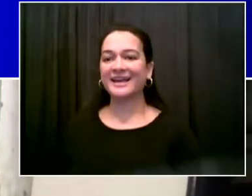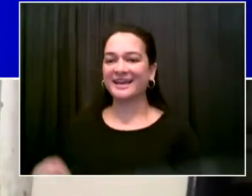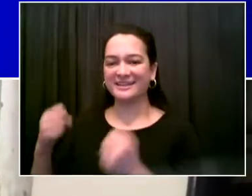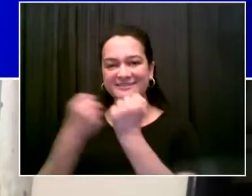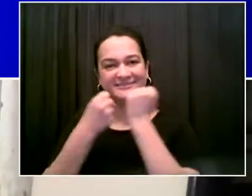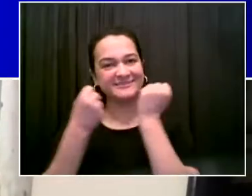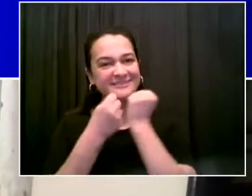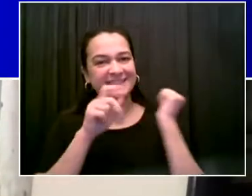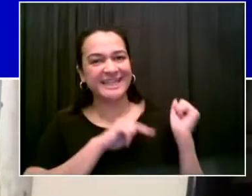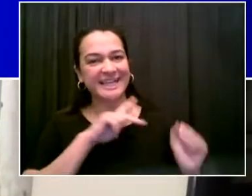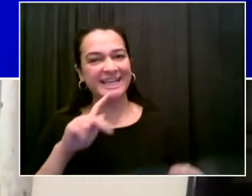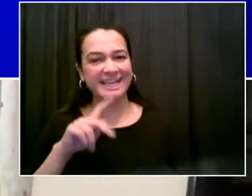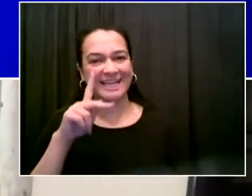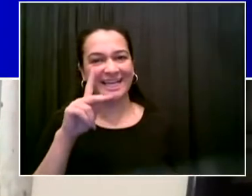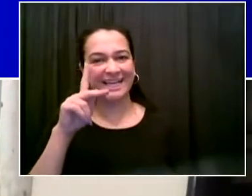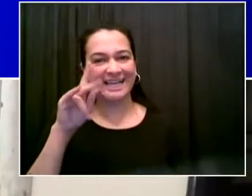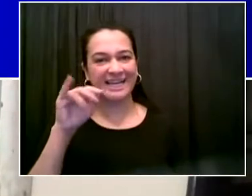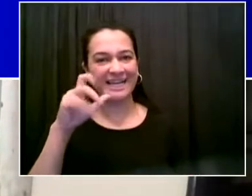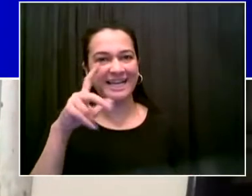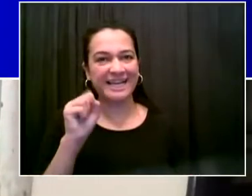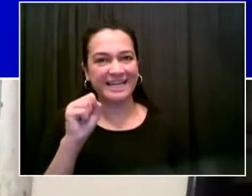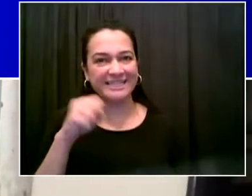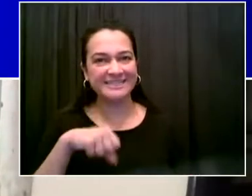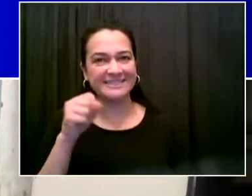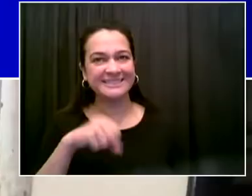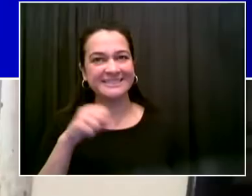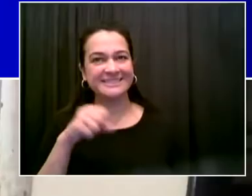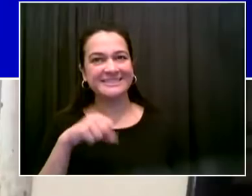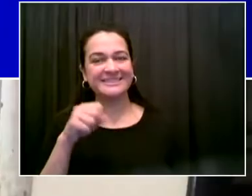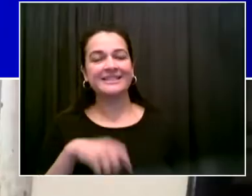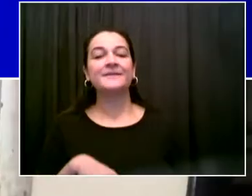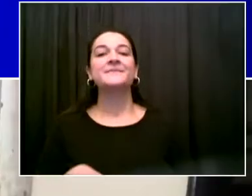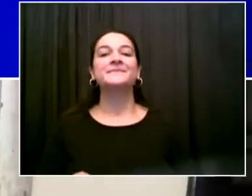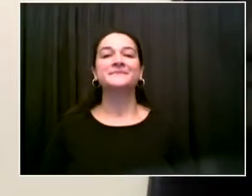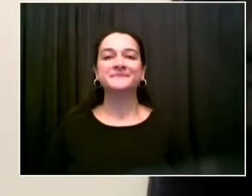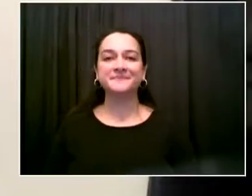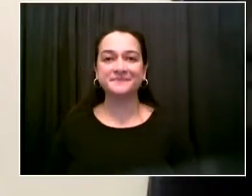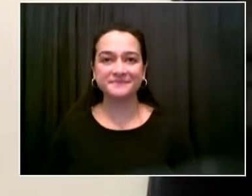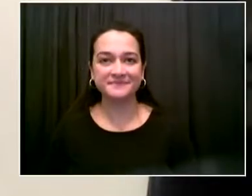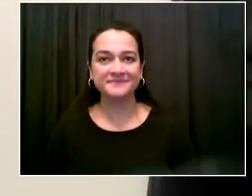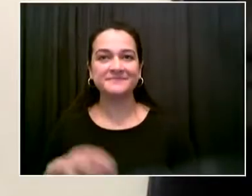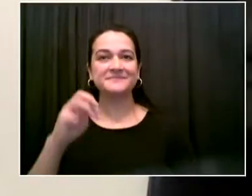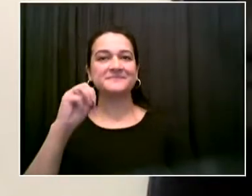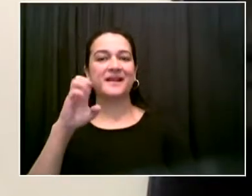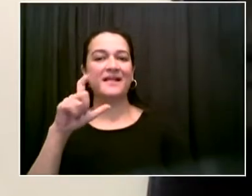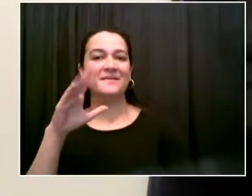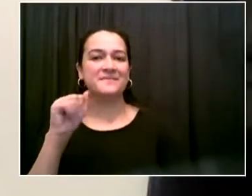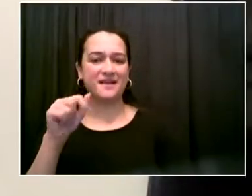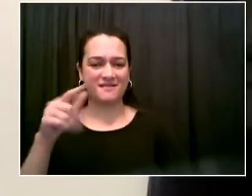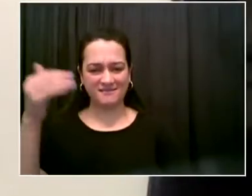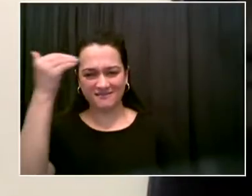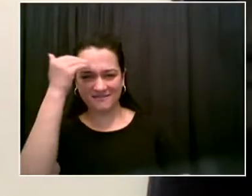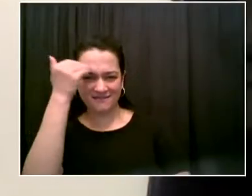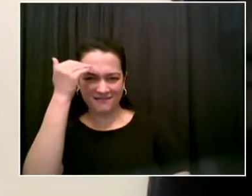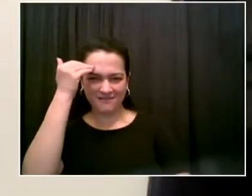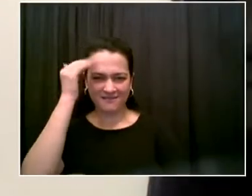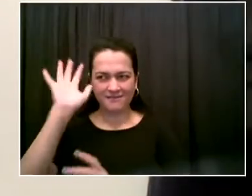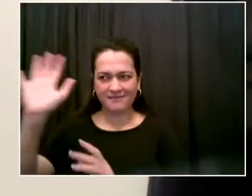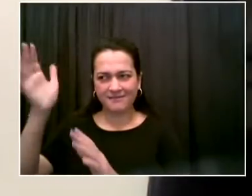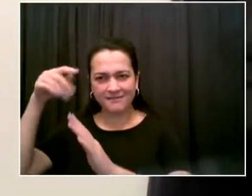HAT BY THE WAY.